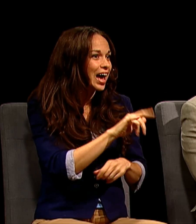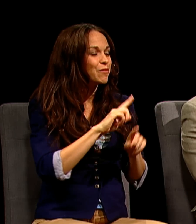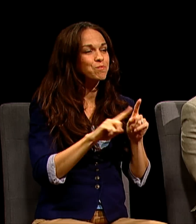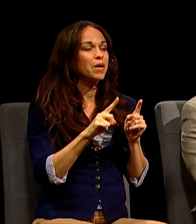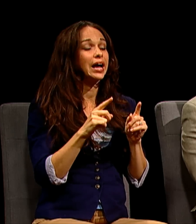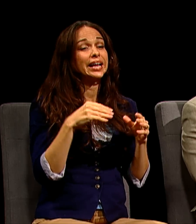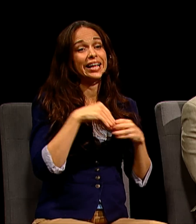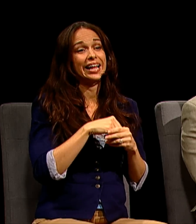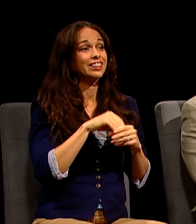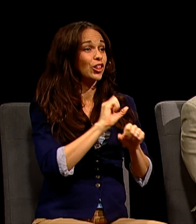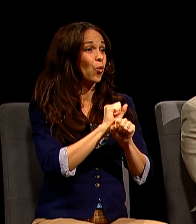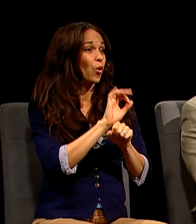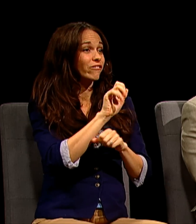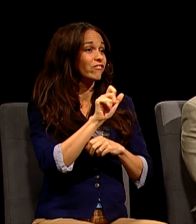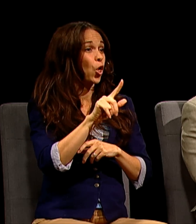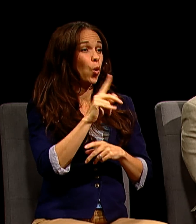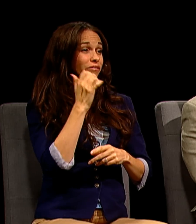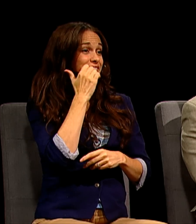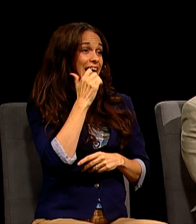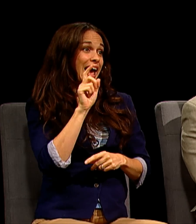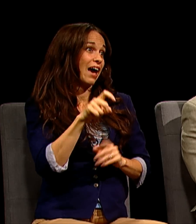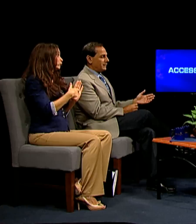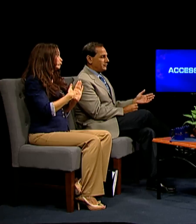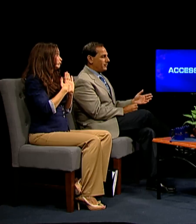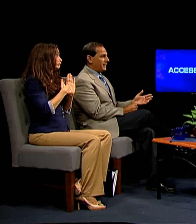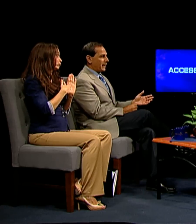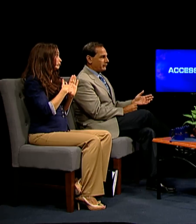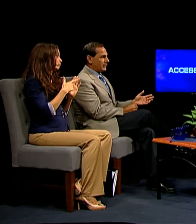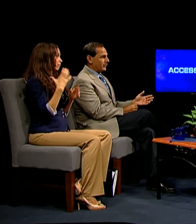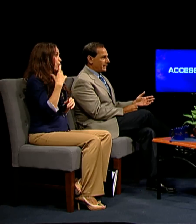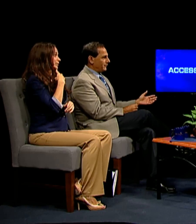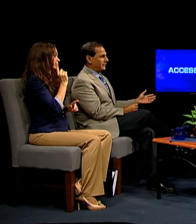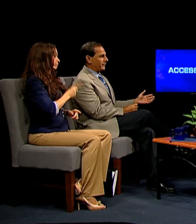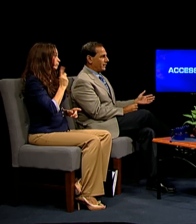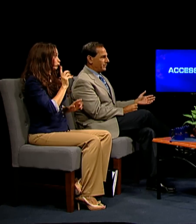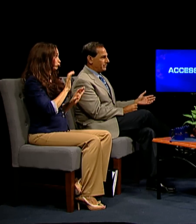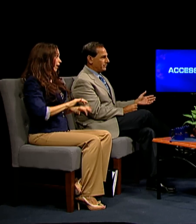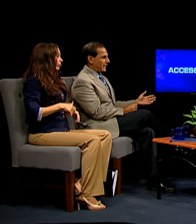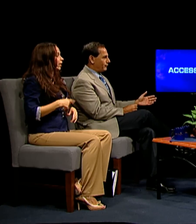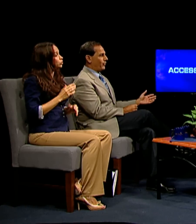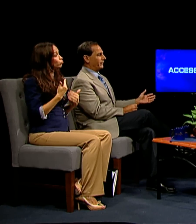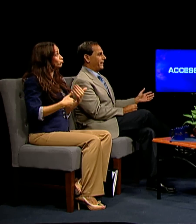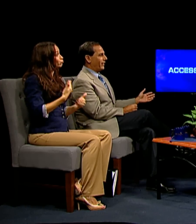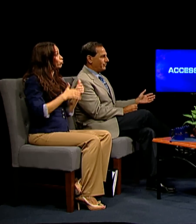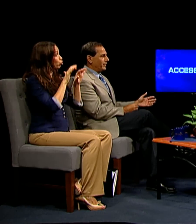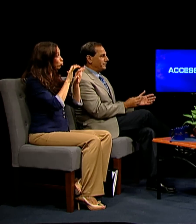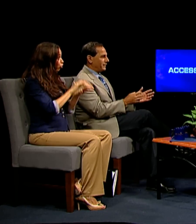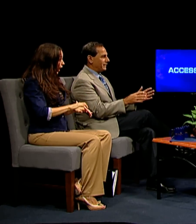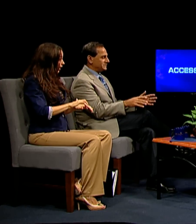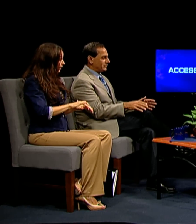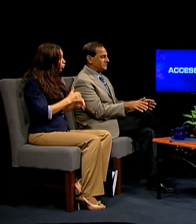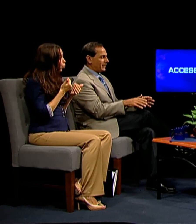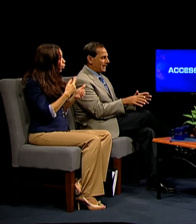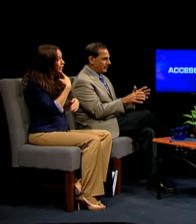You need to write it so you need to write something and you may not agree with it. Now you tell the other people how wrong they are but it is your job.